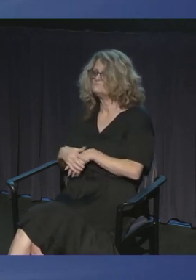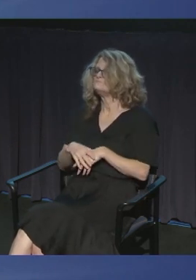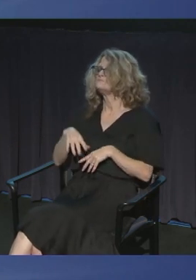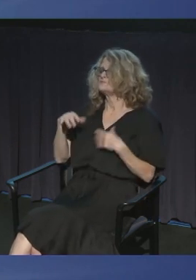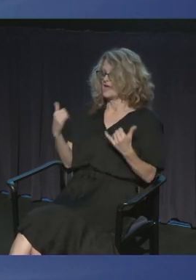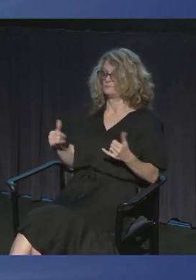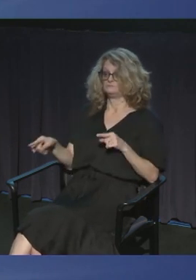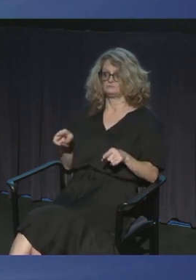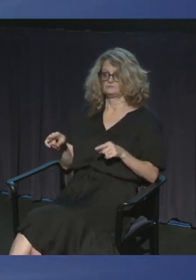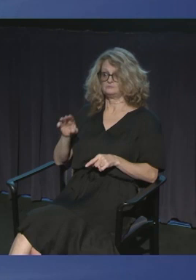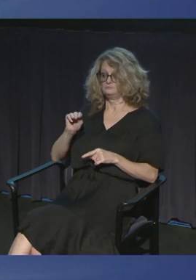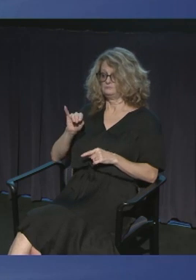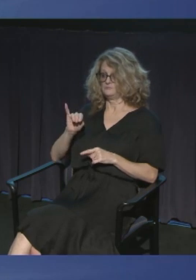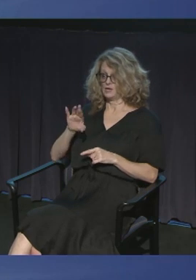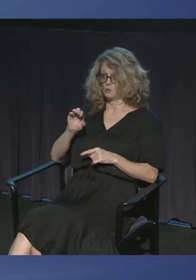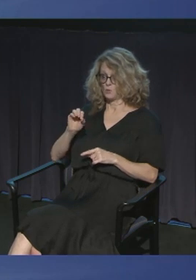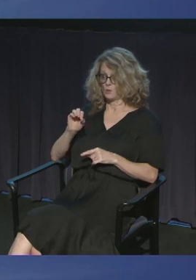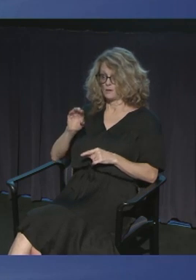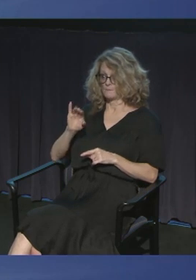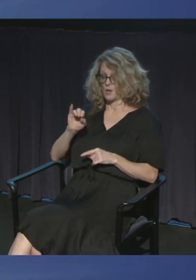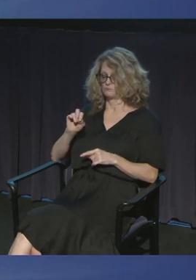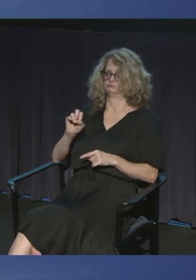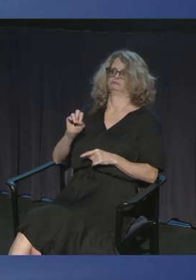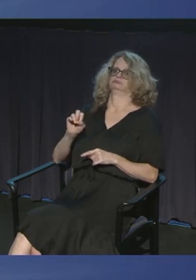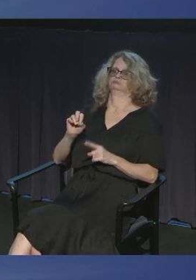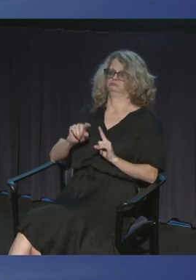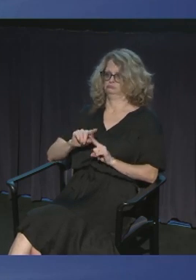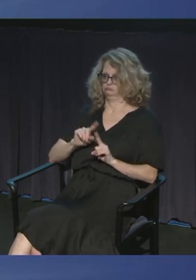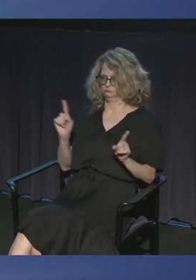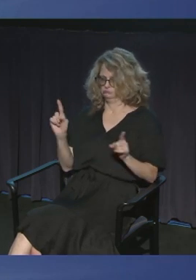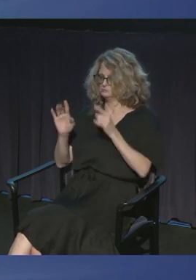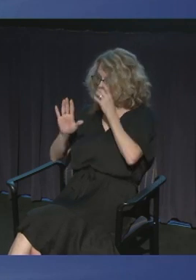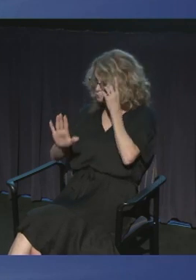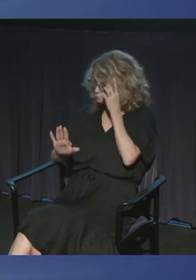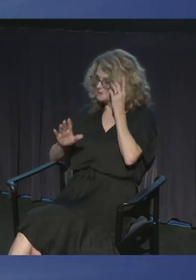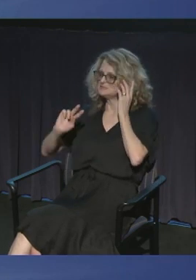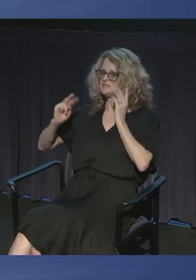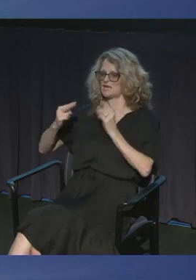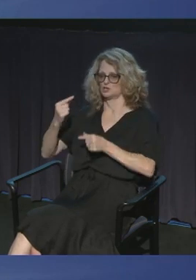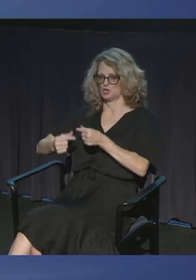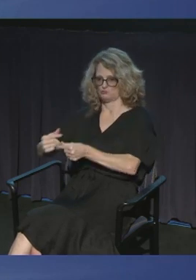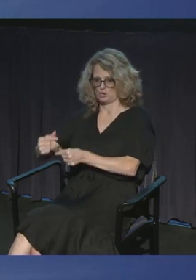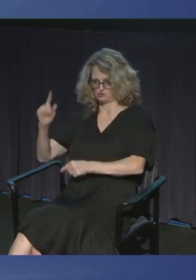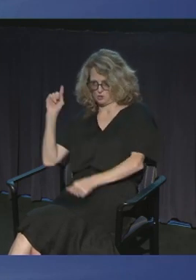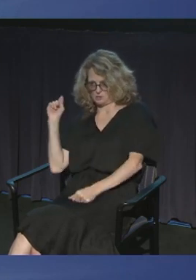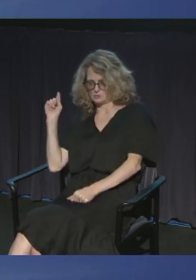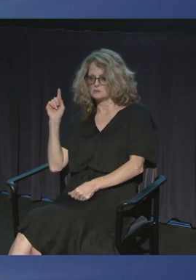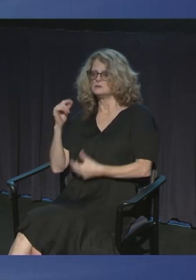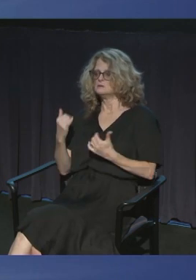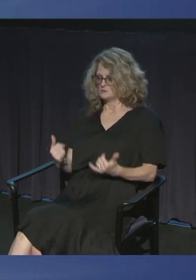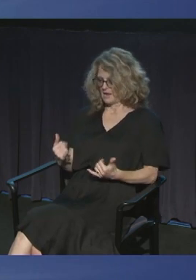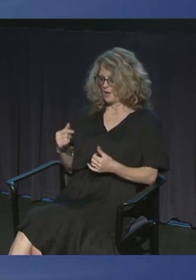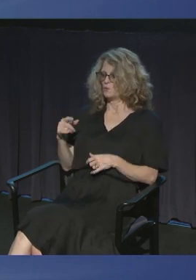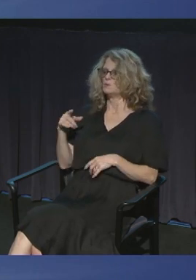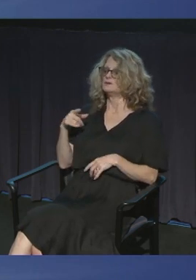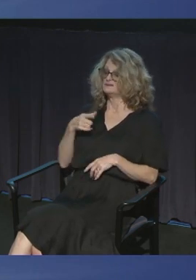DIFFERENT AS WELL. THESE ARE SECOND-GENERATION. THIS OTHER GERM-FREE MICE THAT RECEIVED